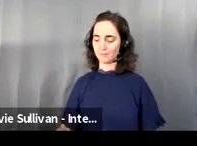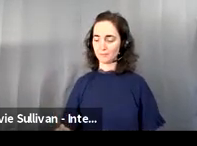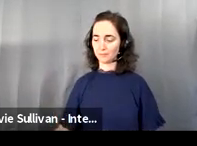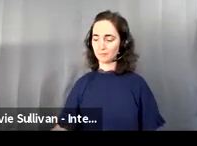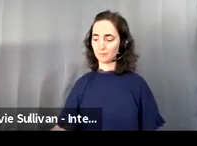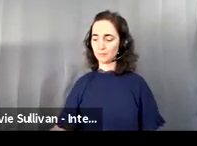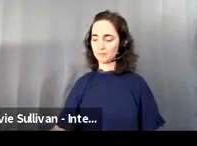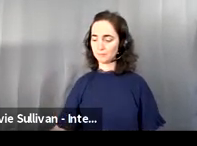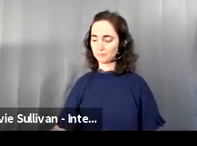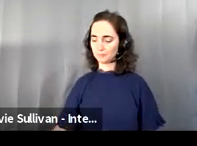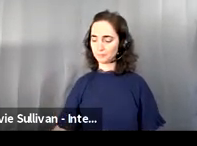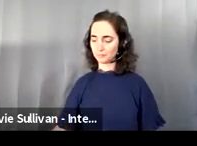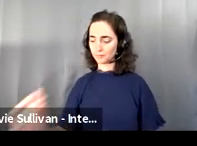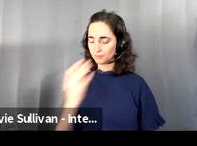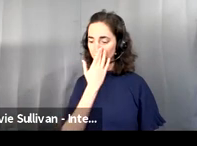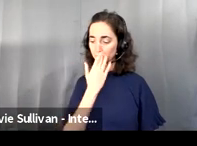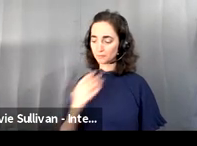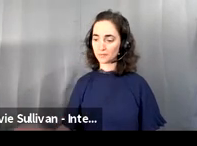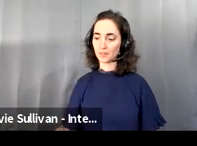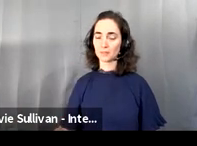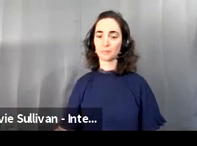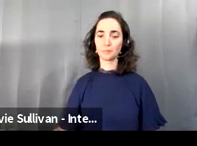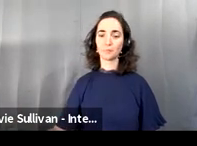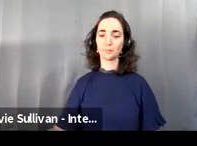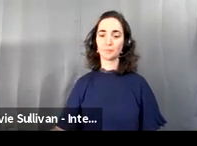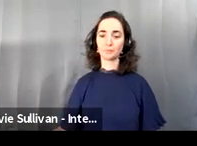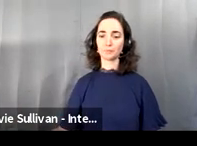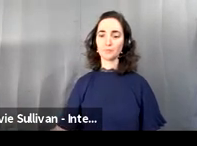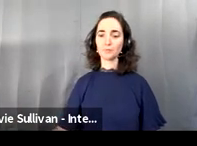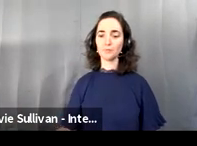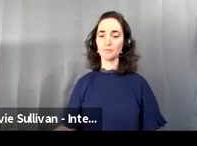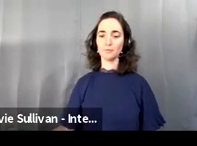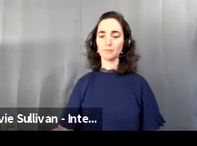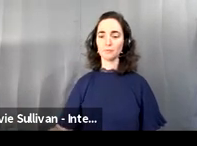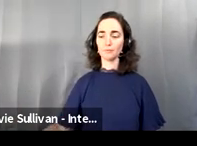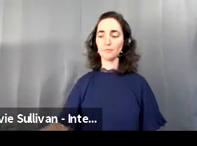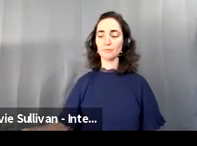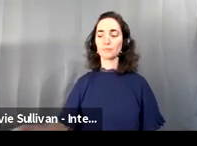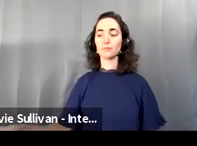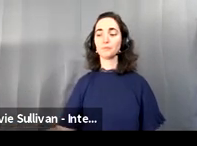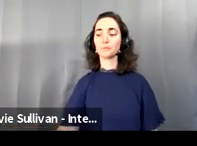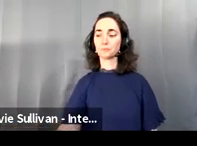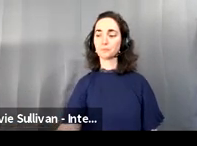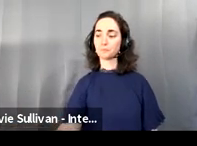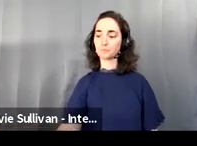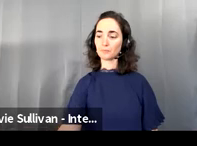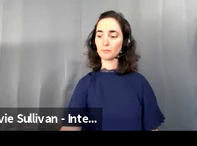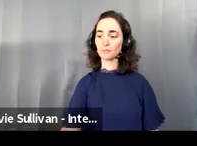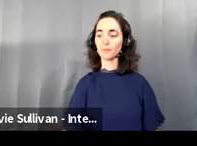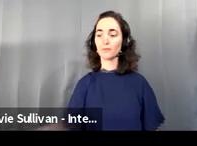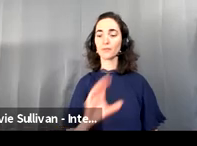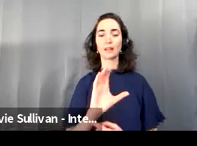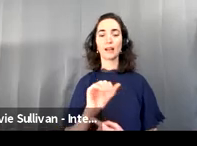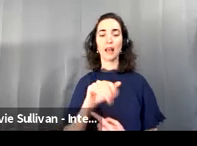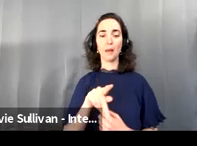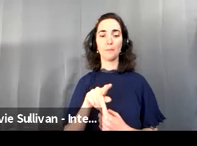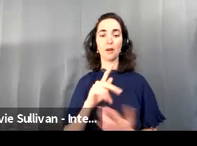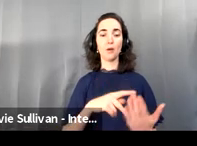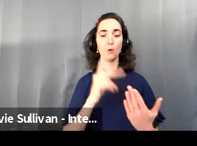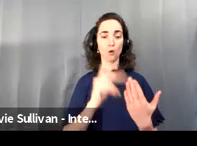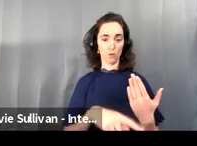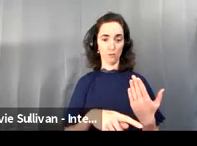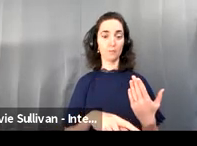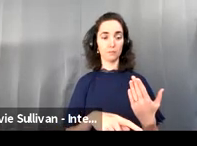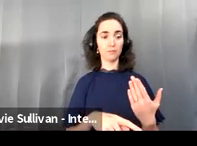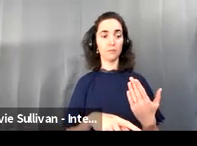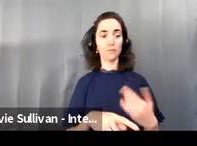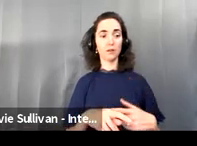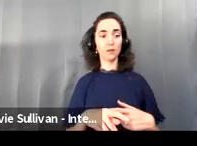Okay so through the cap program. Disability Rights Louisiana provides advocacy on individual issues